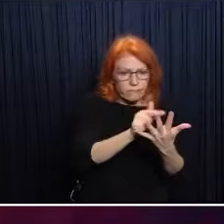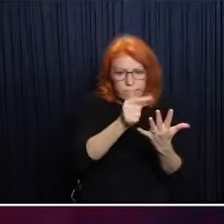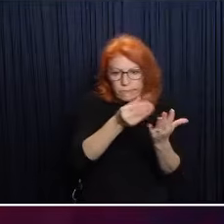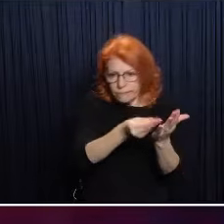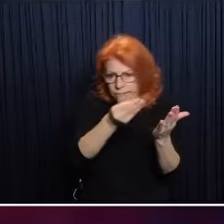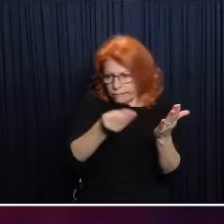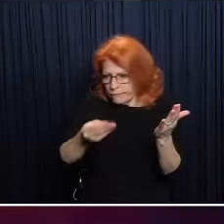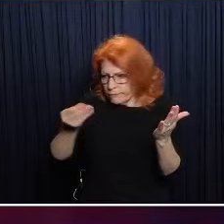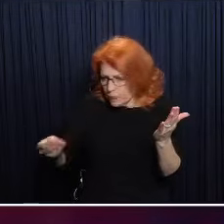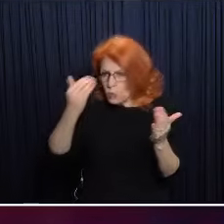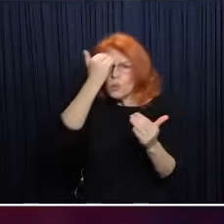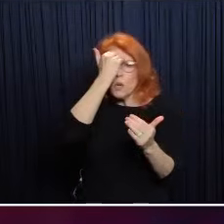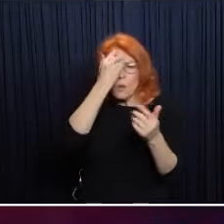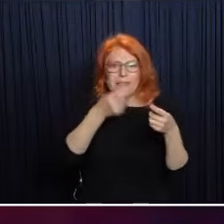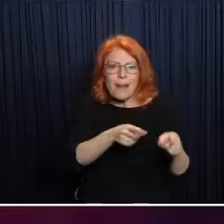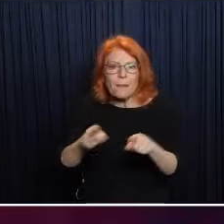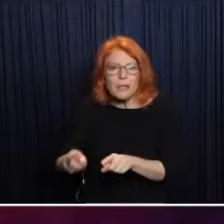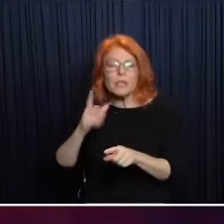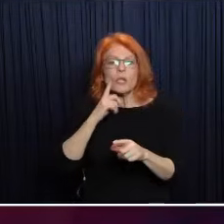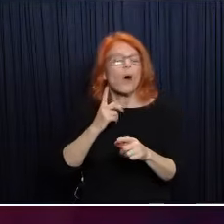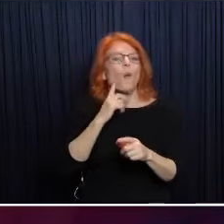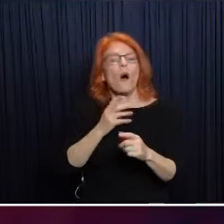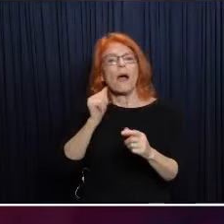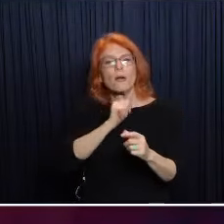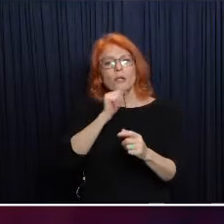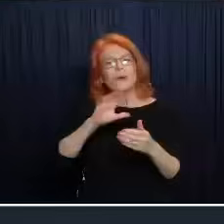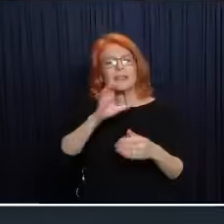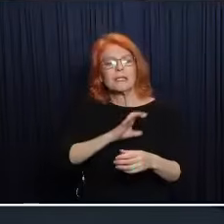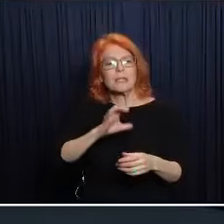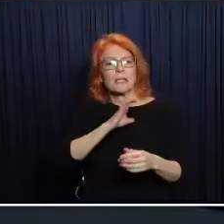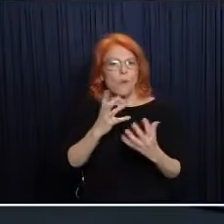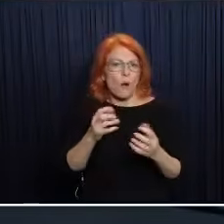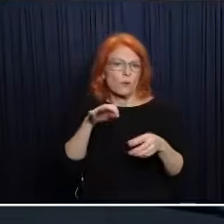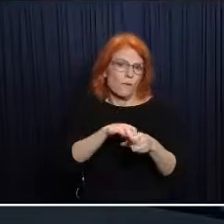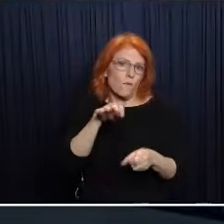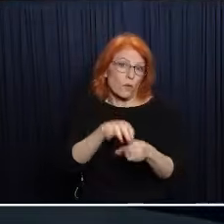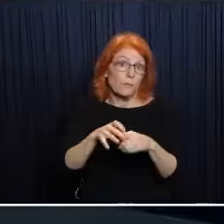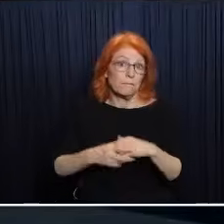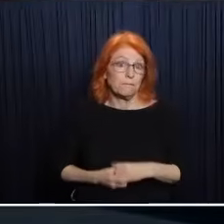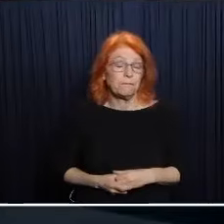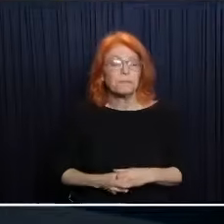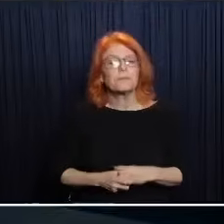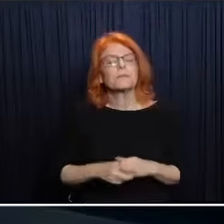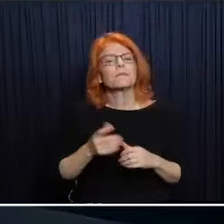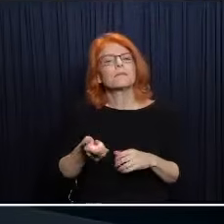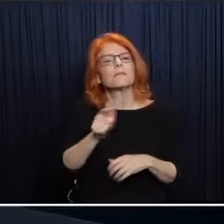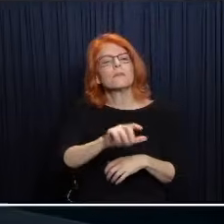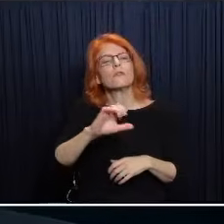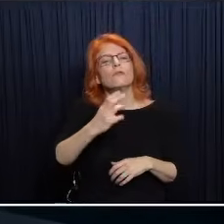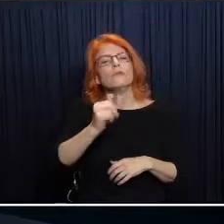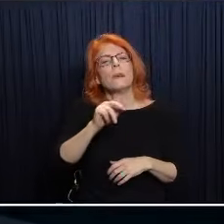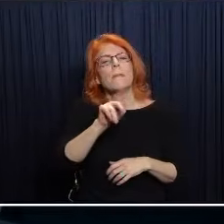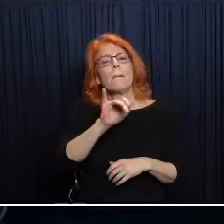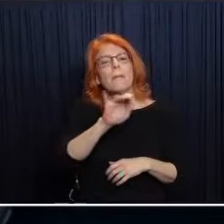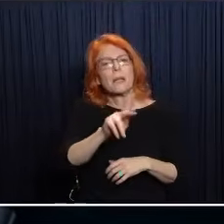MAINTAINING CONTROL. SO I AM FOR DOING WHAT IS BEST SO THAT ARIZONA CITIZENS CAN